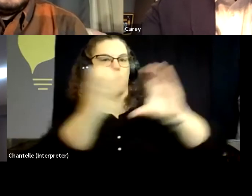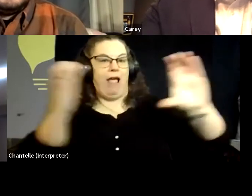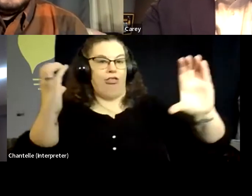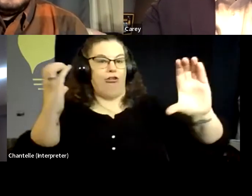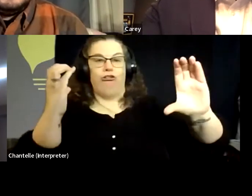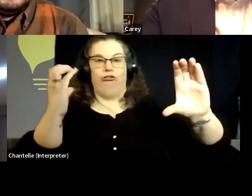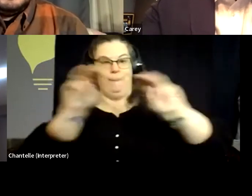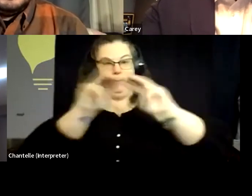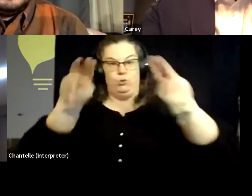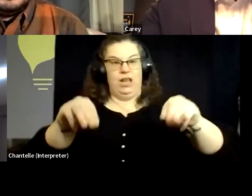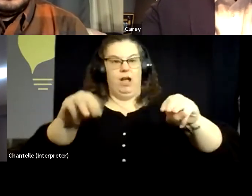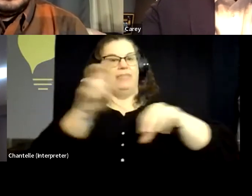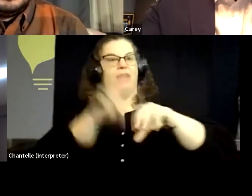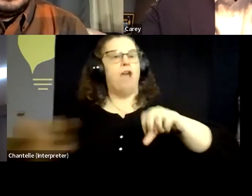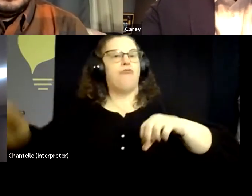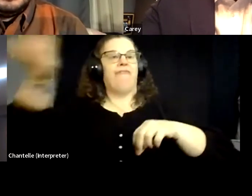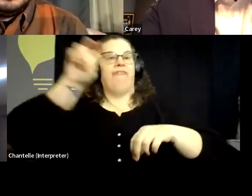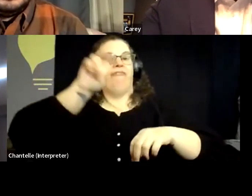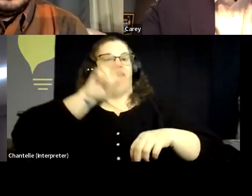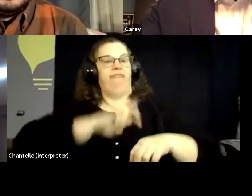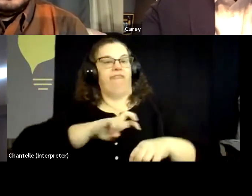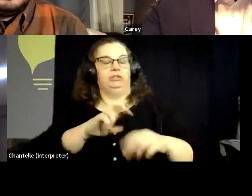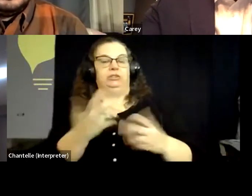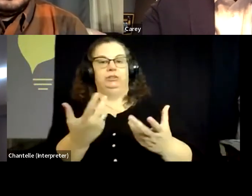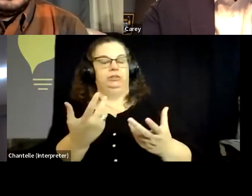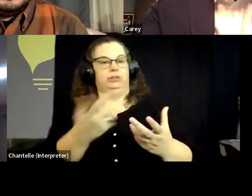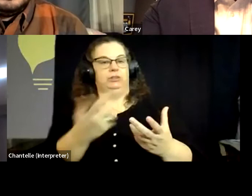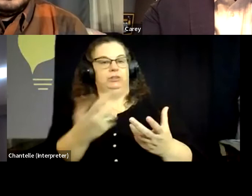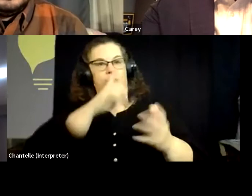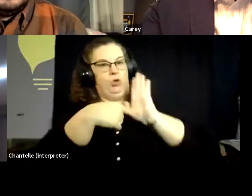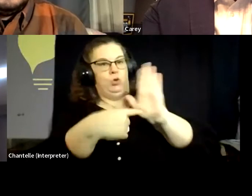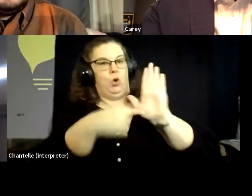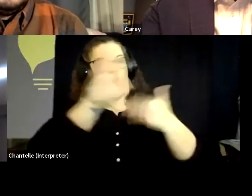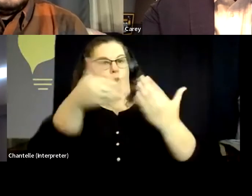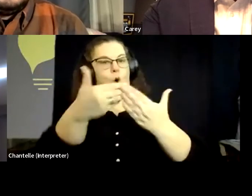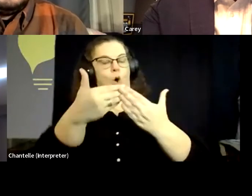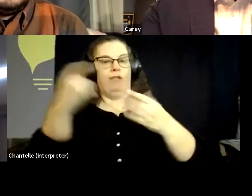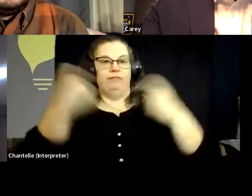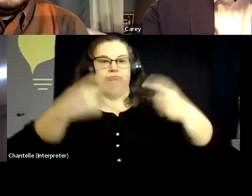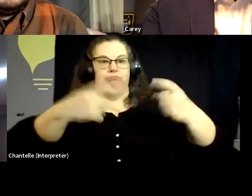that travels city to city and highlights all of the contributions of black hockey player